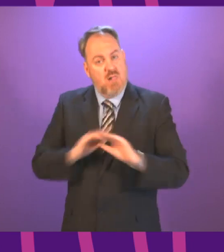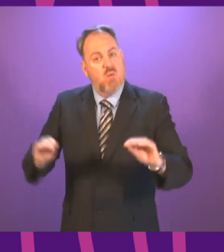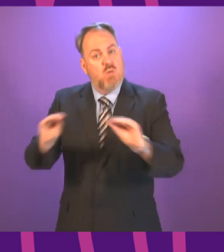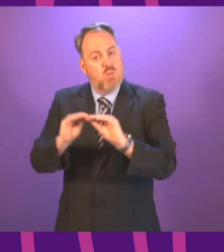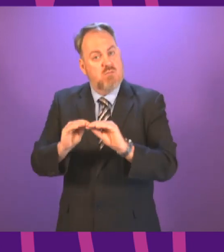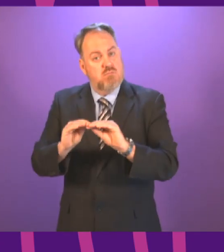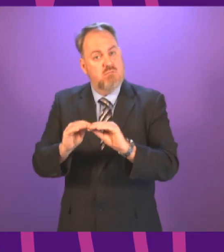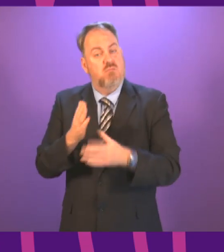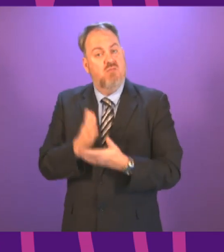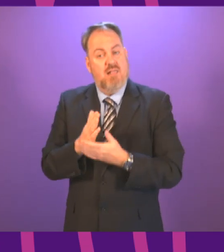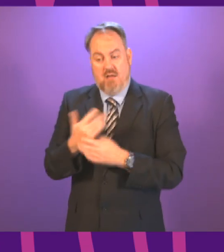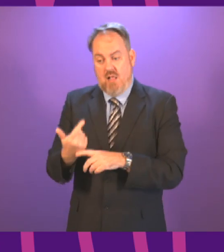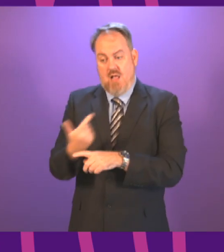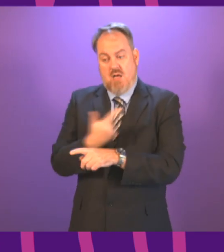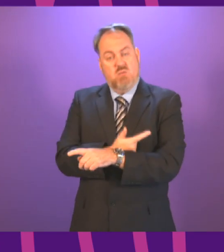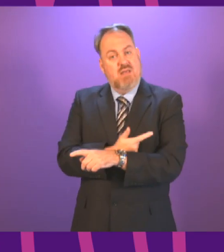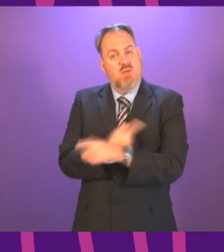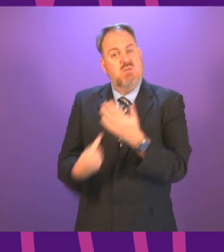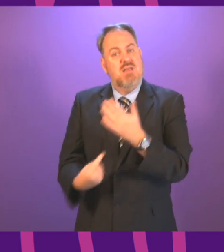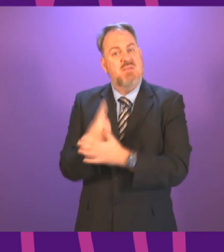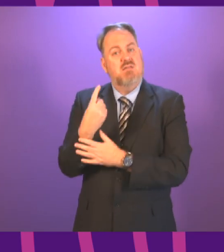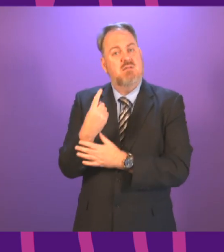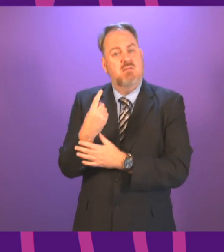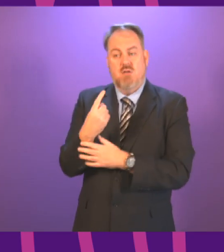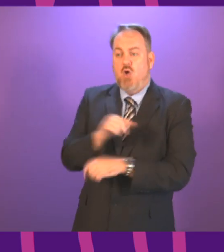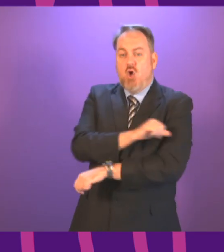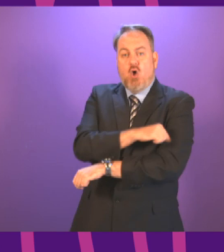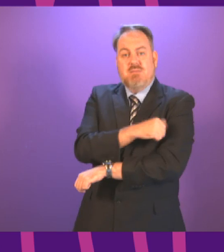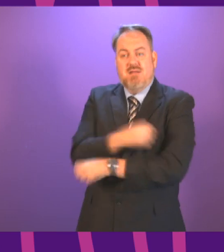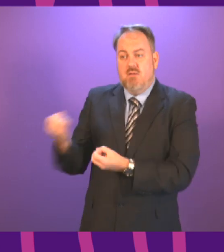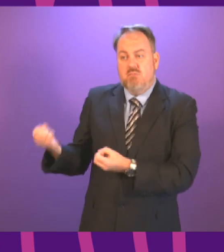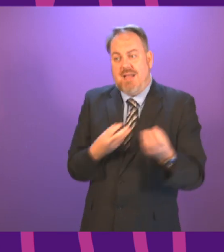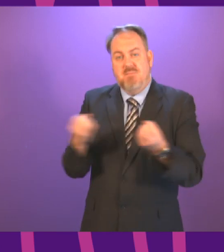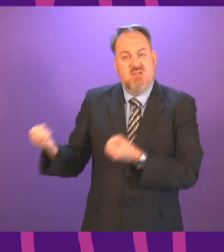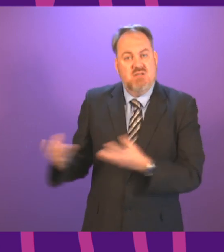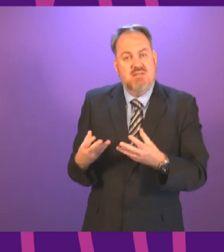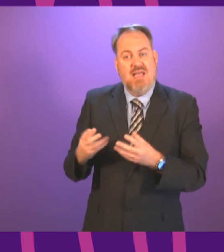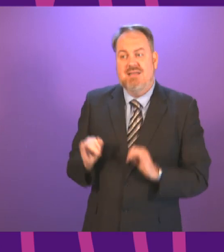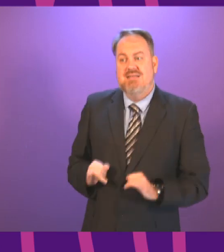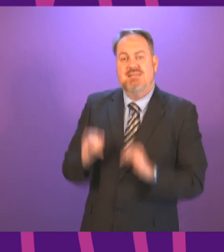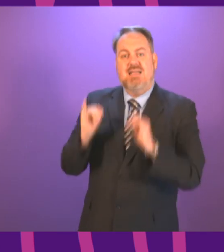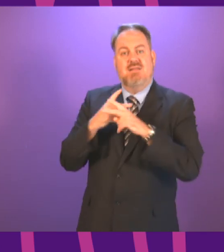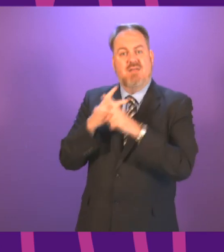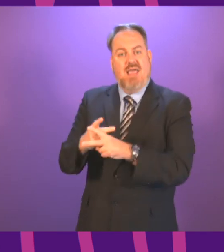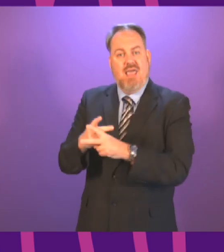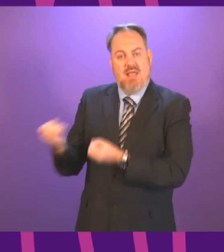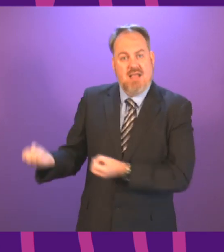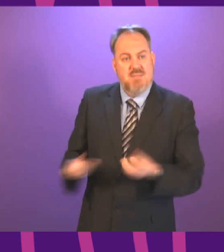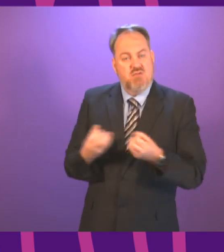complacency—is that in the past week hospital and intensive care unit admissions from Covid